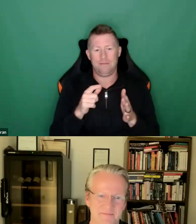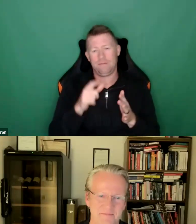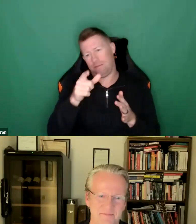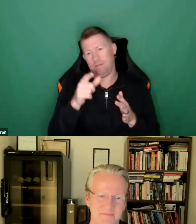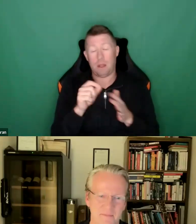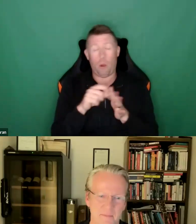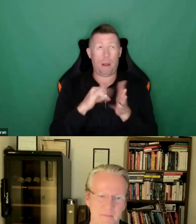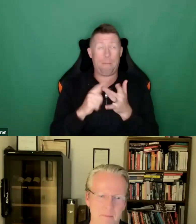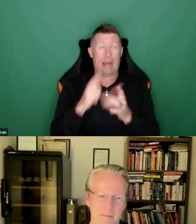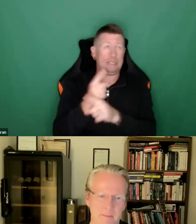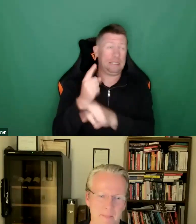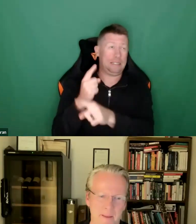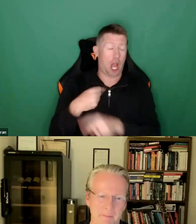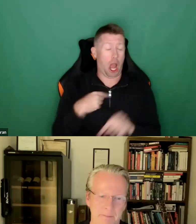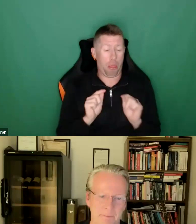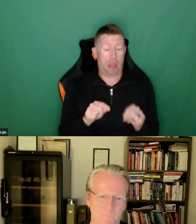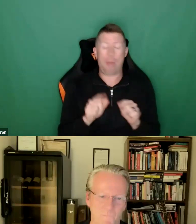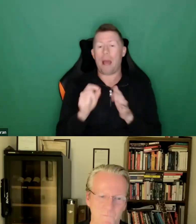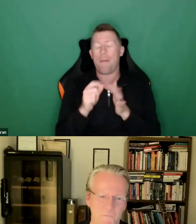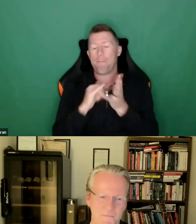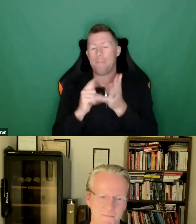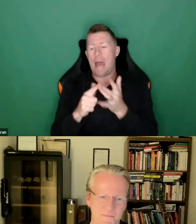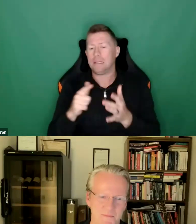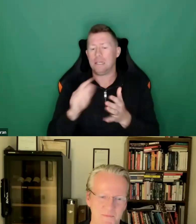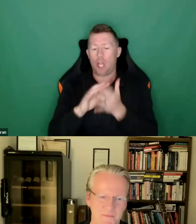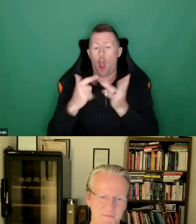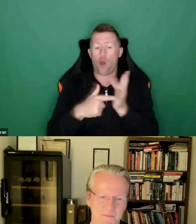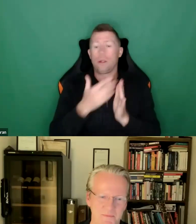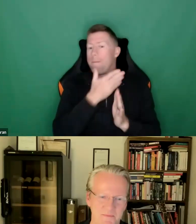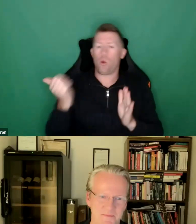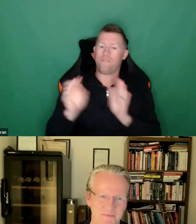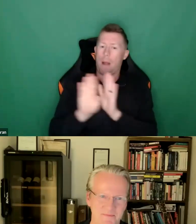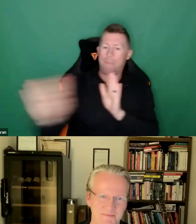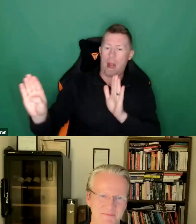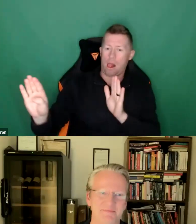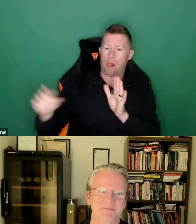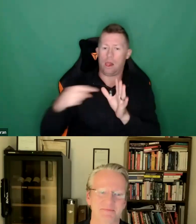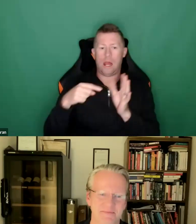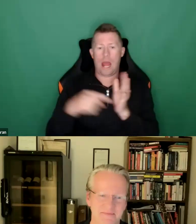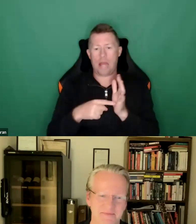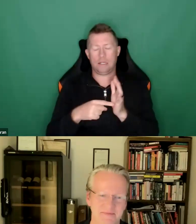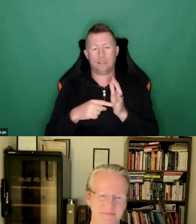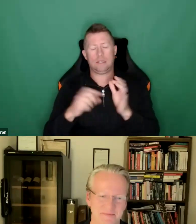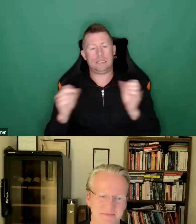That's a really good question, and by the way, Pasi and I did this wonderful hope